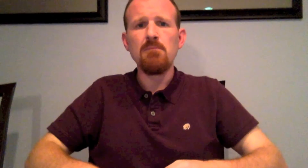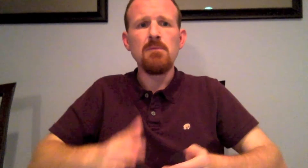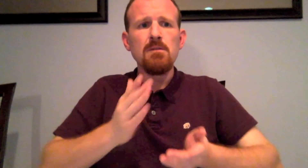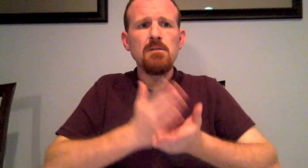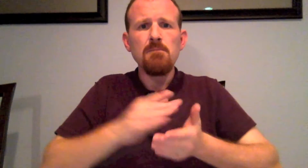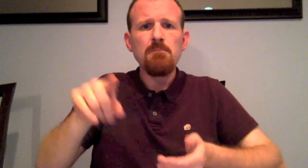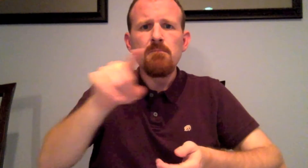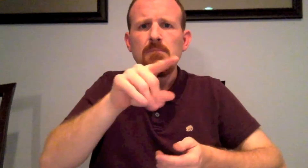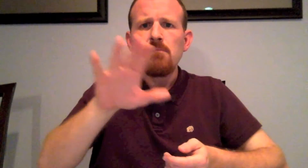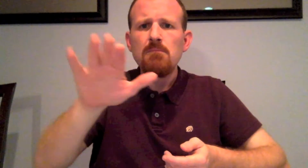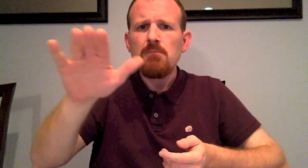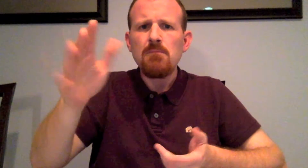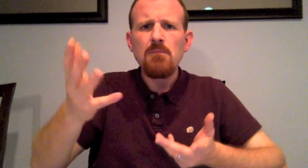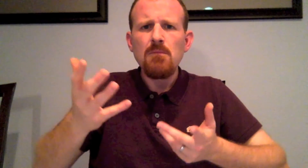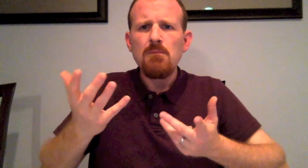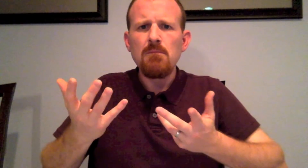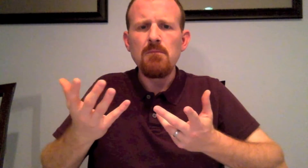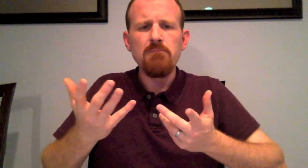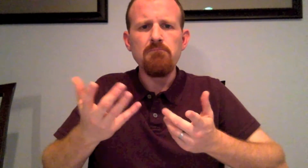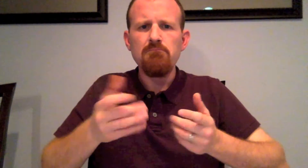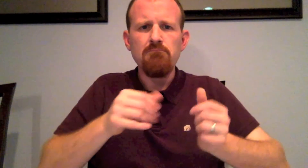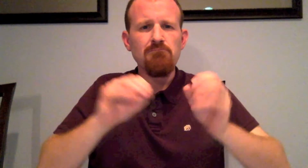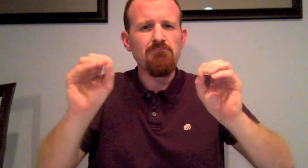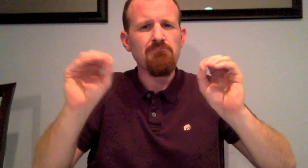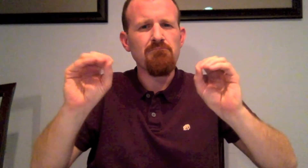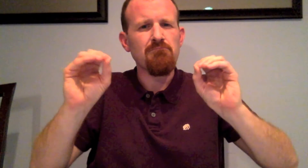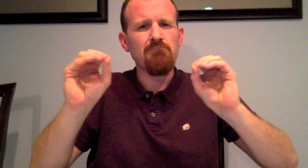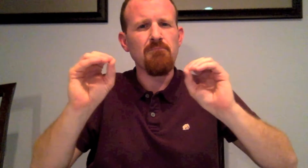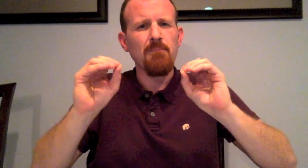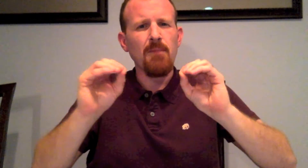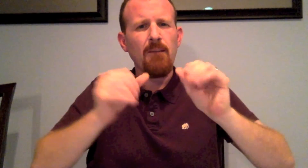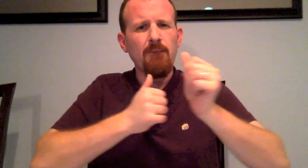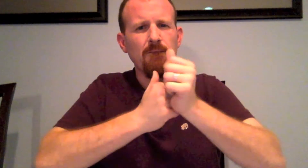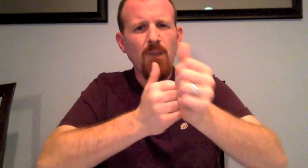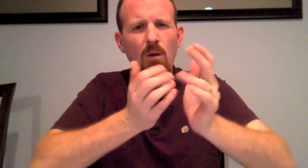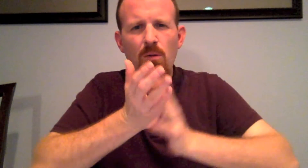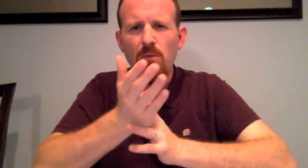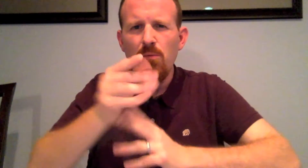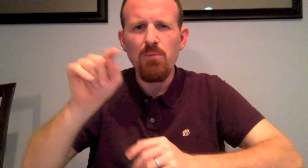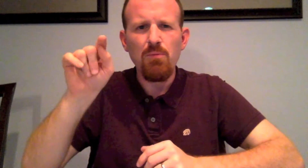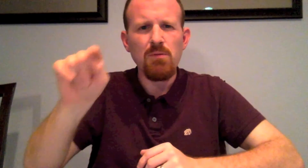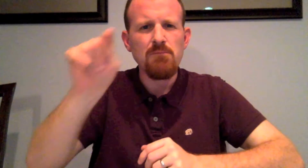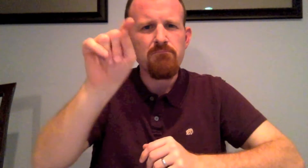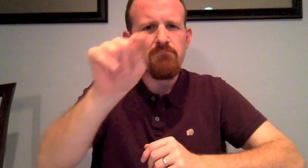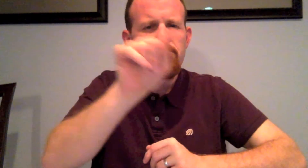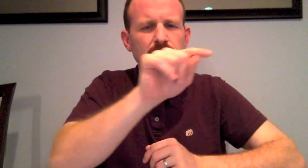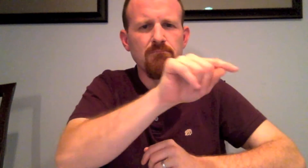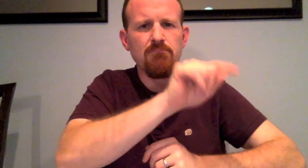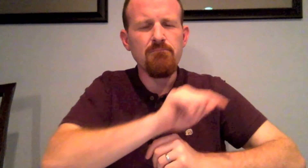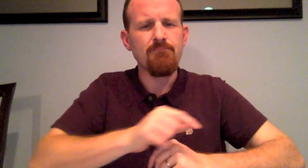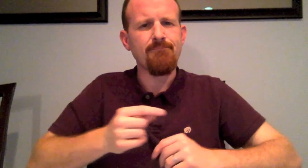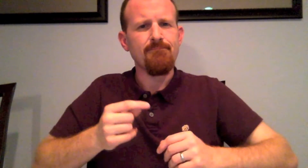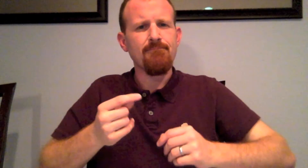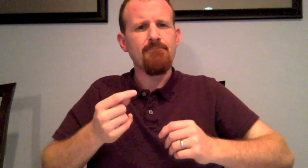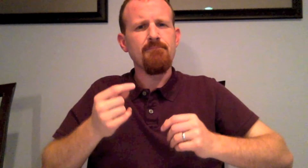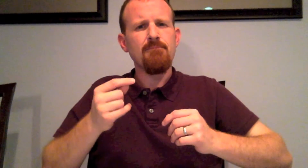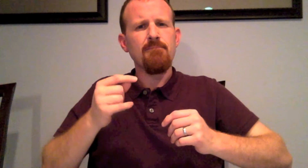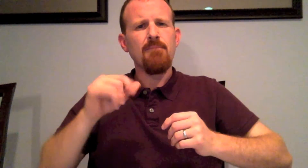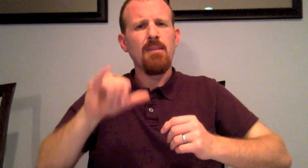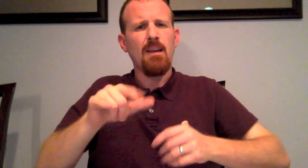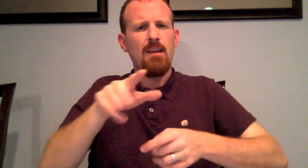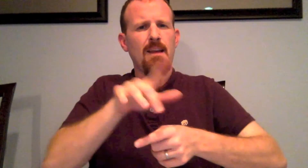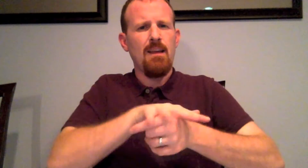Those who filed a complaint often were left puzzled with why the case was closed without any additional information on why a decision was made and there was no follow through with the complaint procedure.